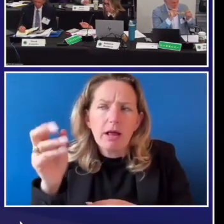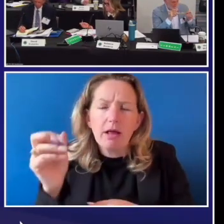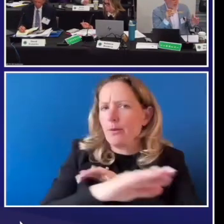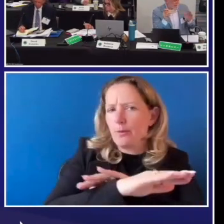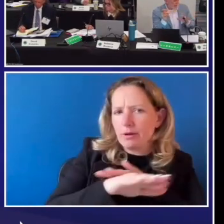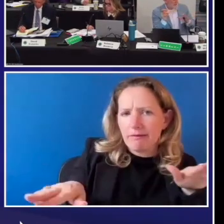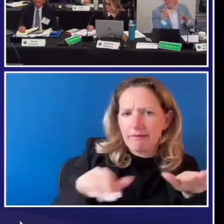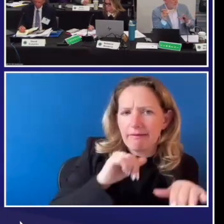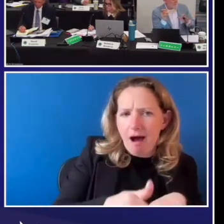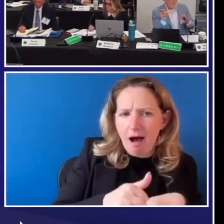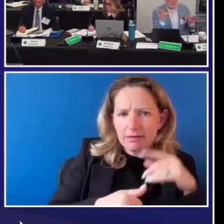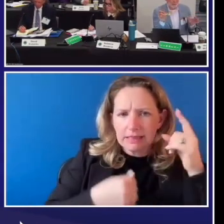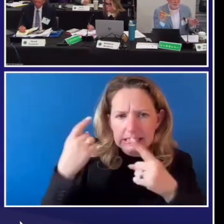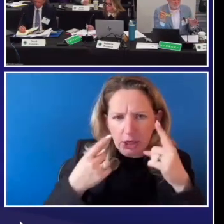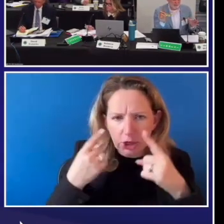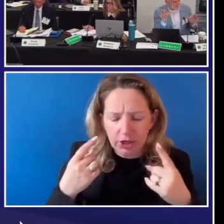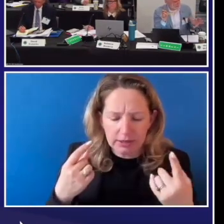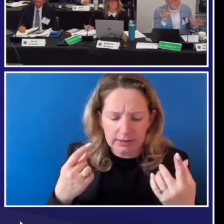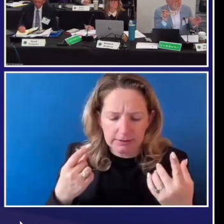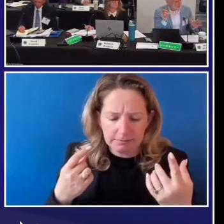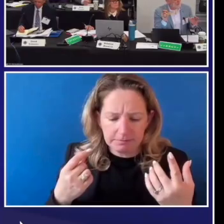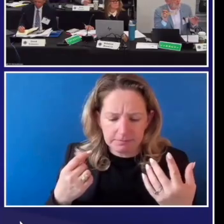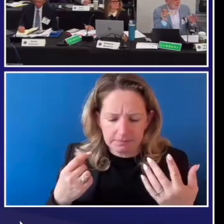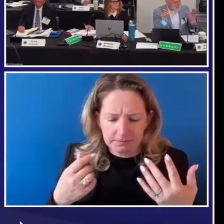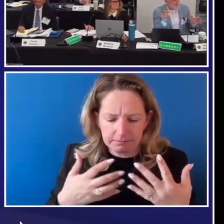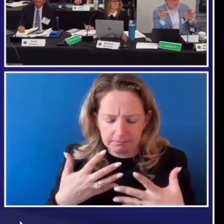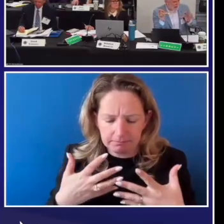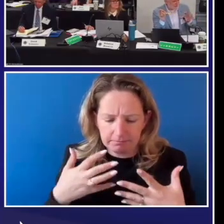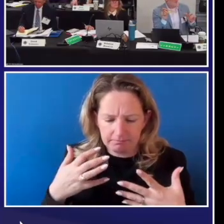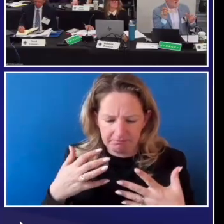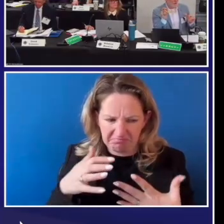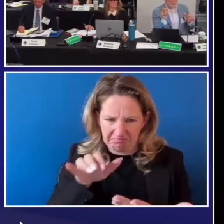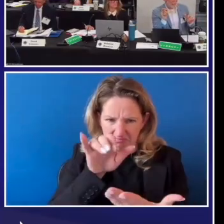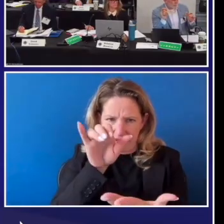that not, I mean, is that a double negative? Is, isn't that, um, them saying